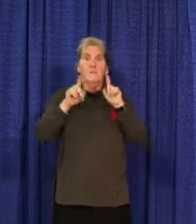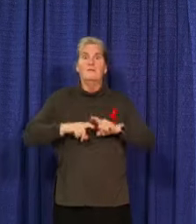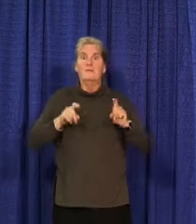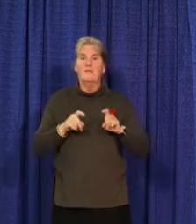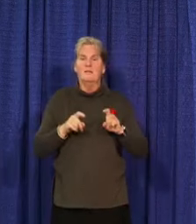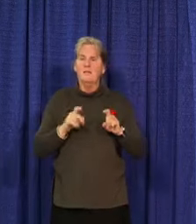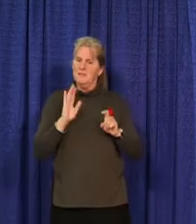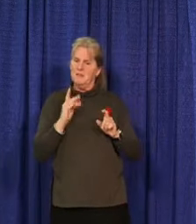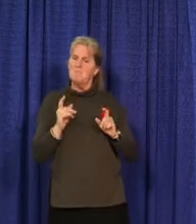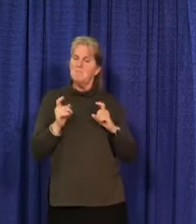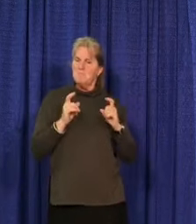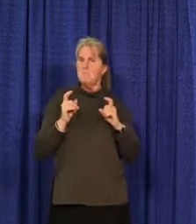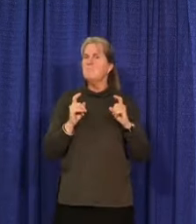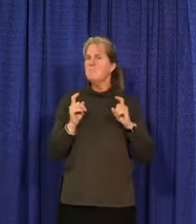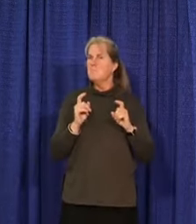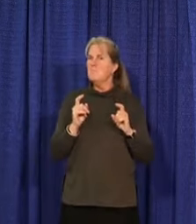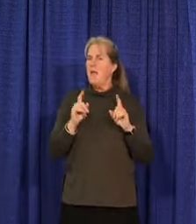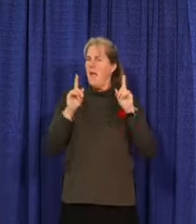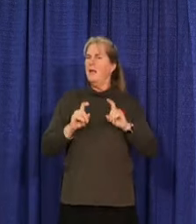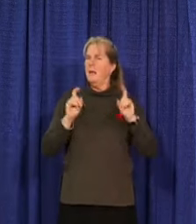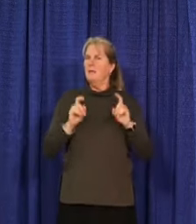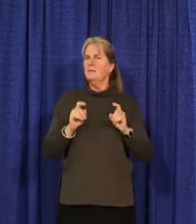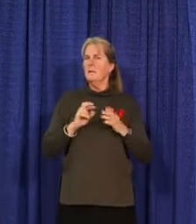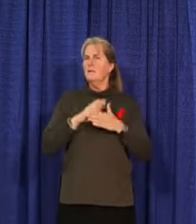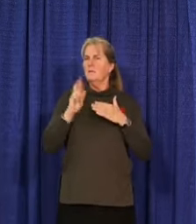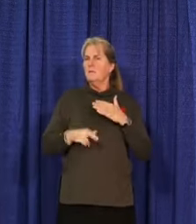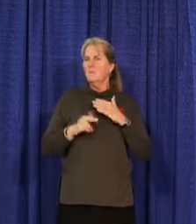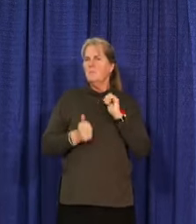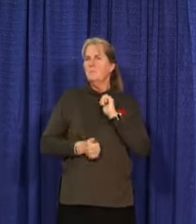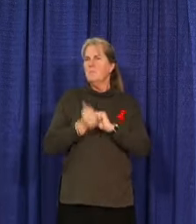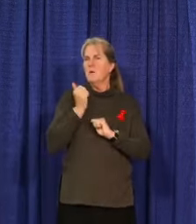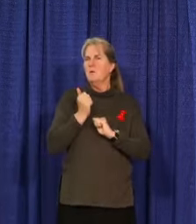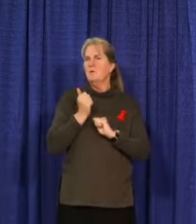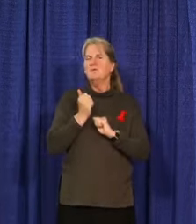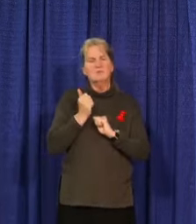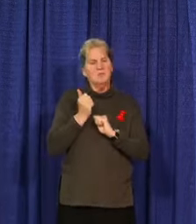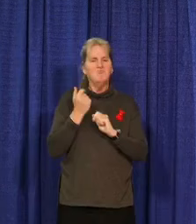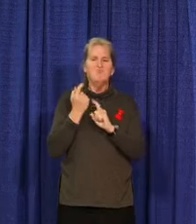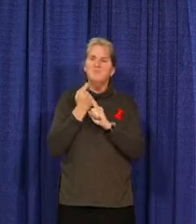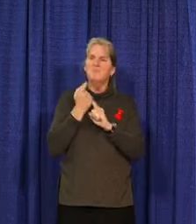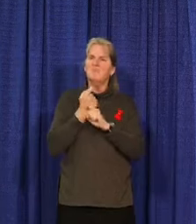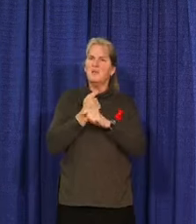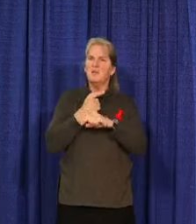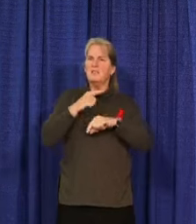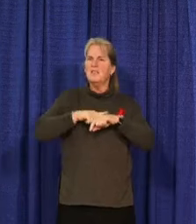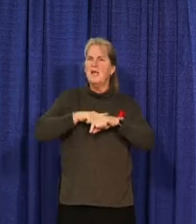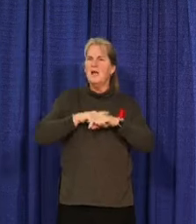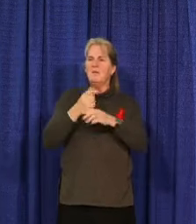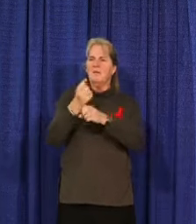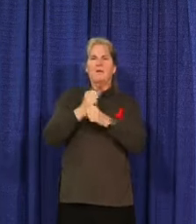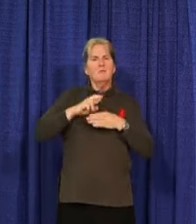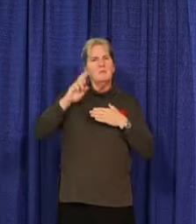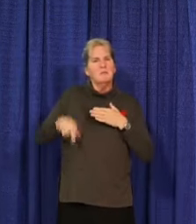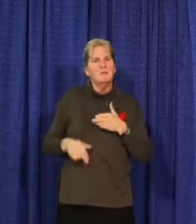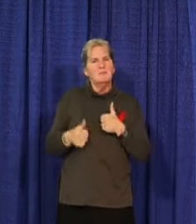testing, and have managed to handle a large number of tests mostly still within the expected turnaround time.